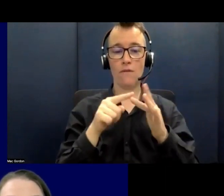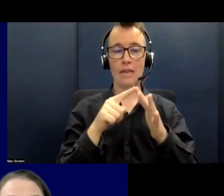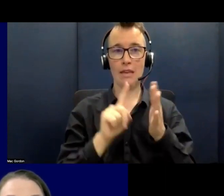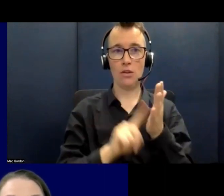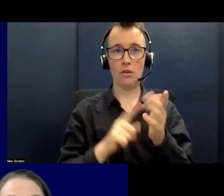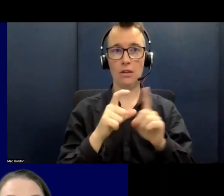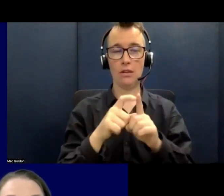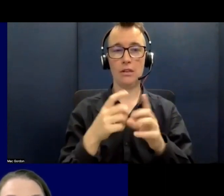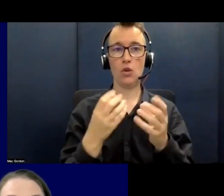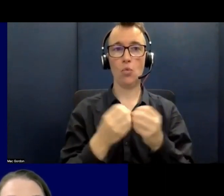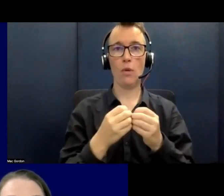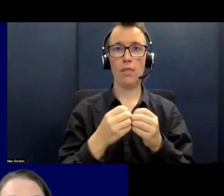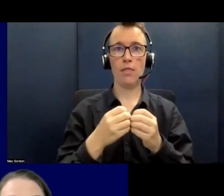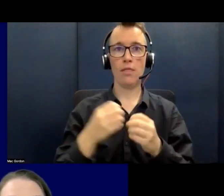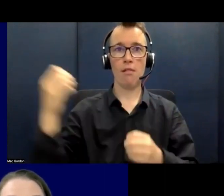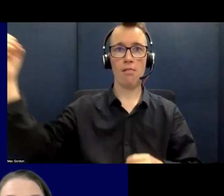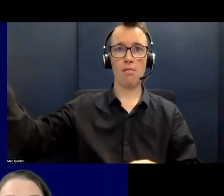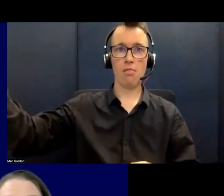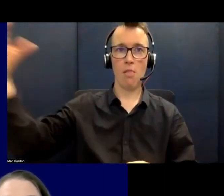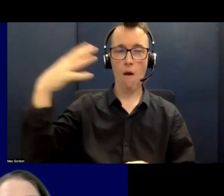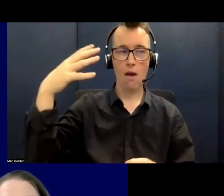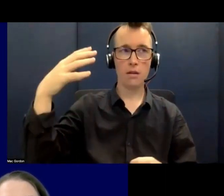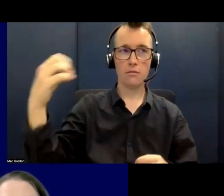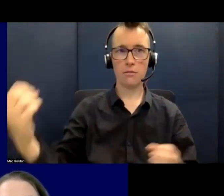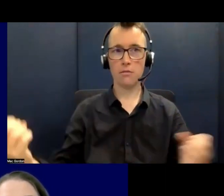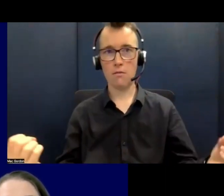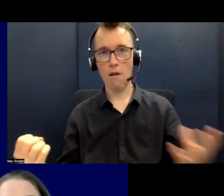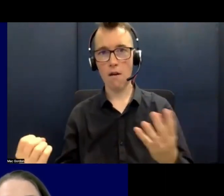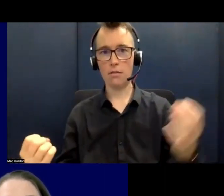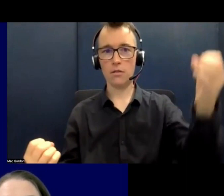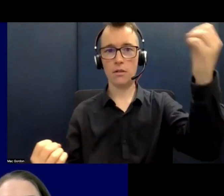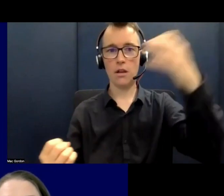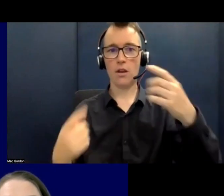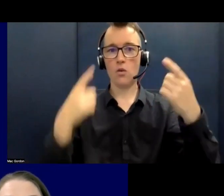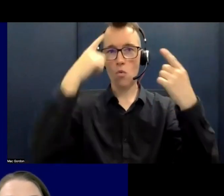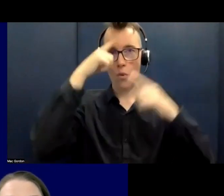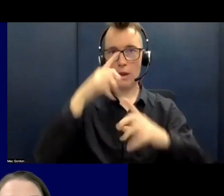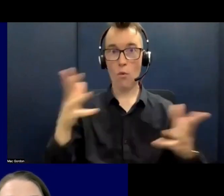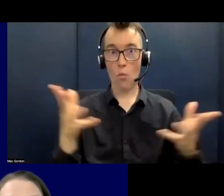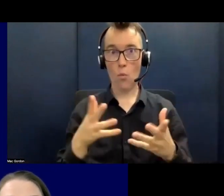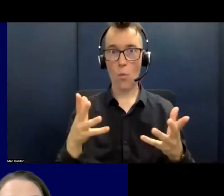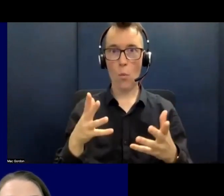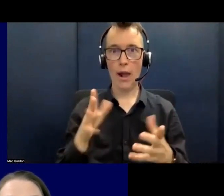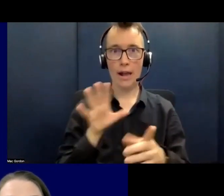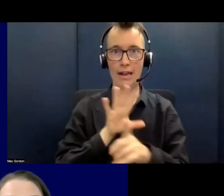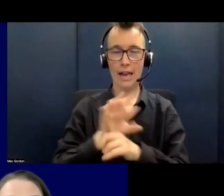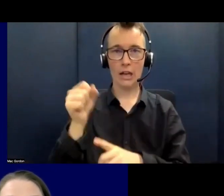that light perception is. And then also chat to the family too to see